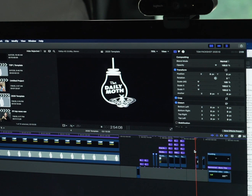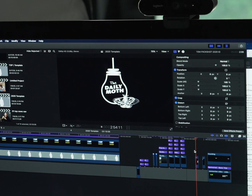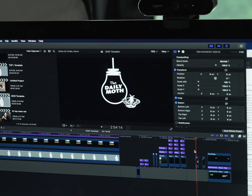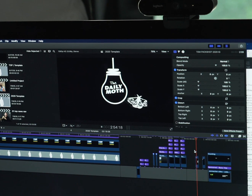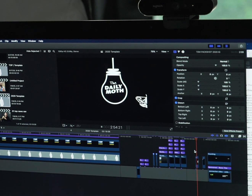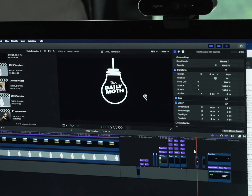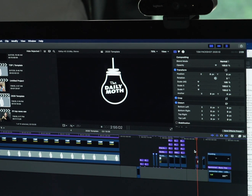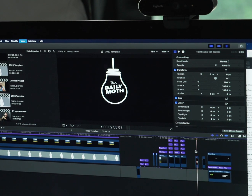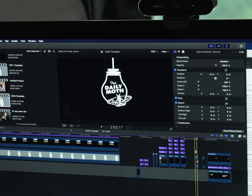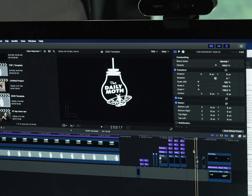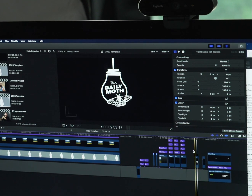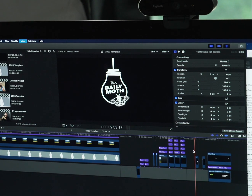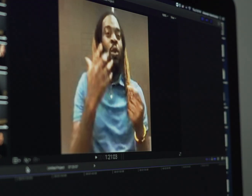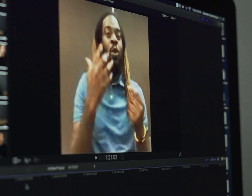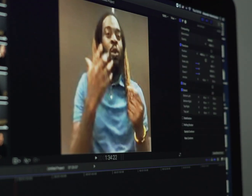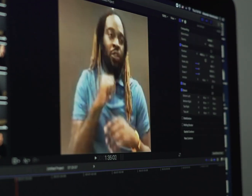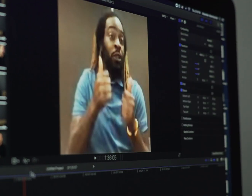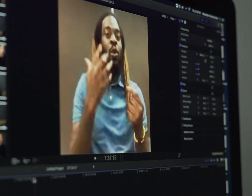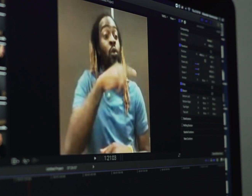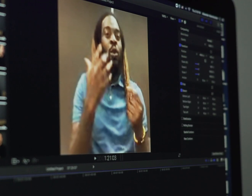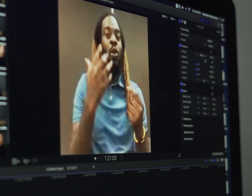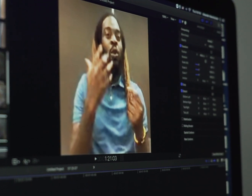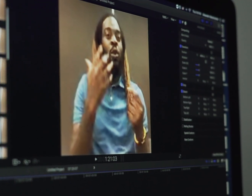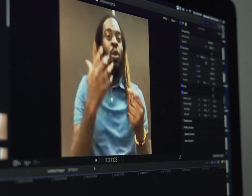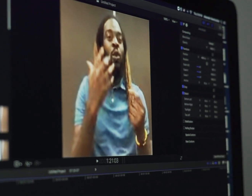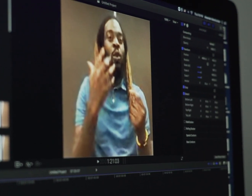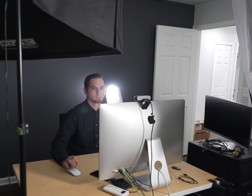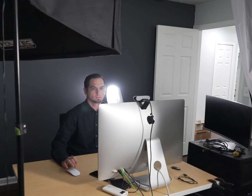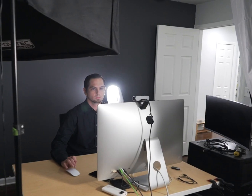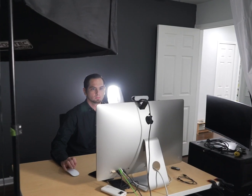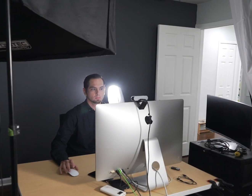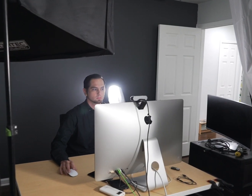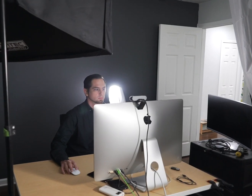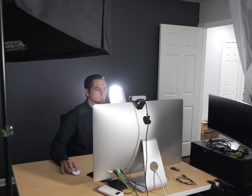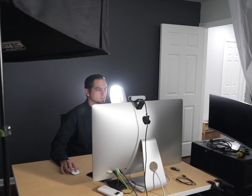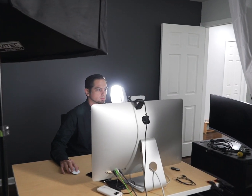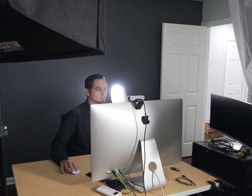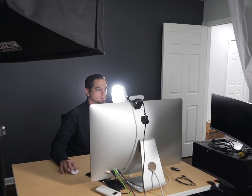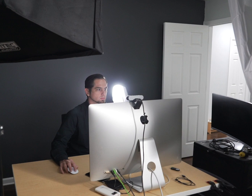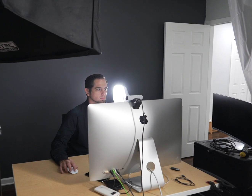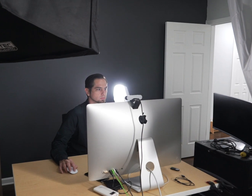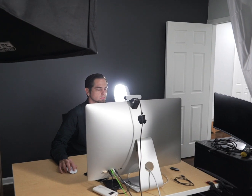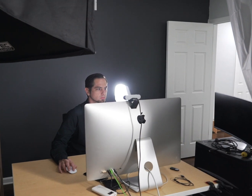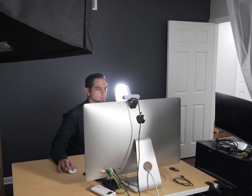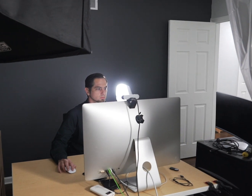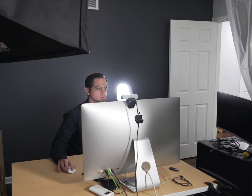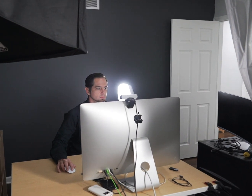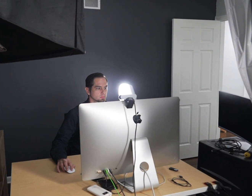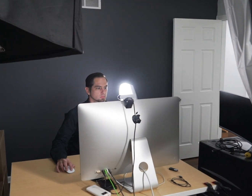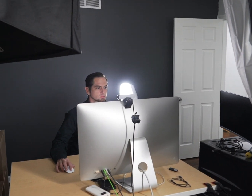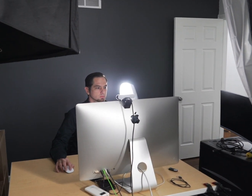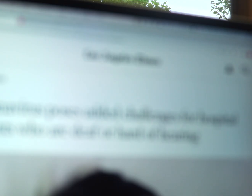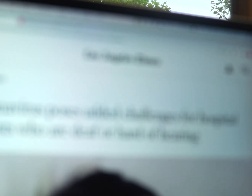(Narrator) Information accessibility is vital for the more than 10 million deaf and hard of hearing Americans nationwide.